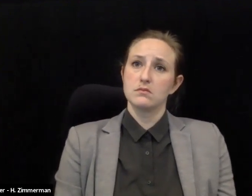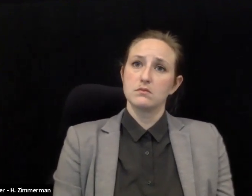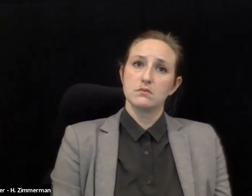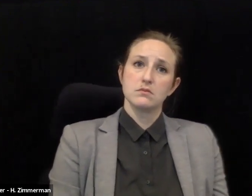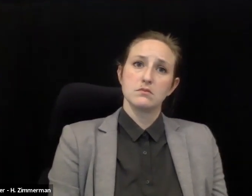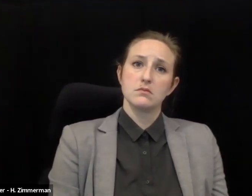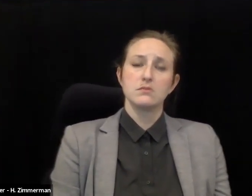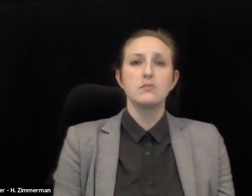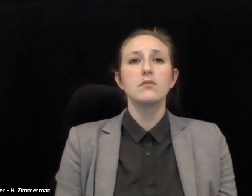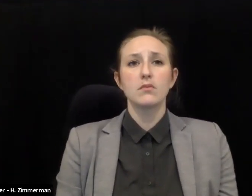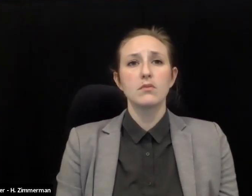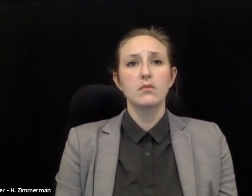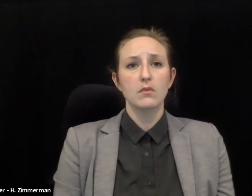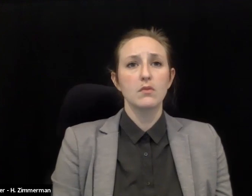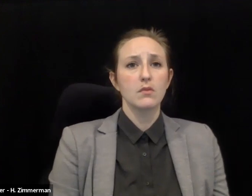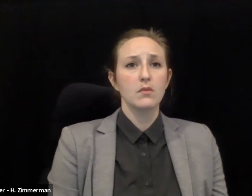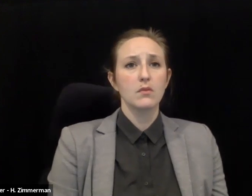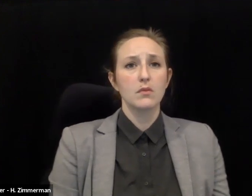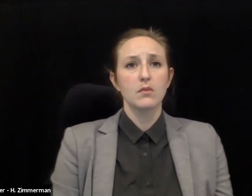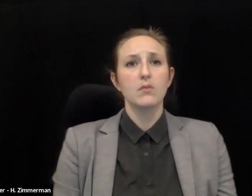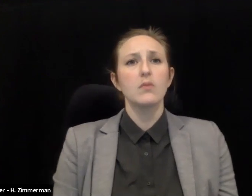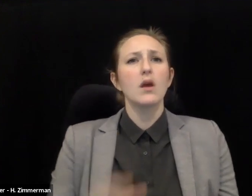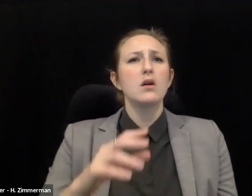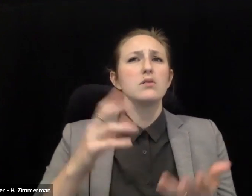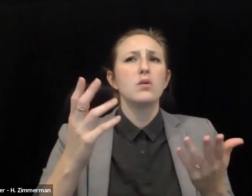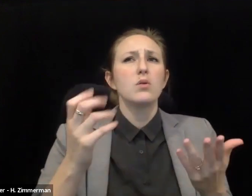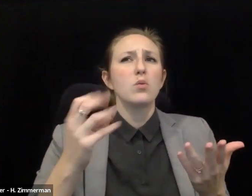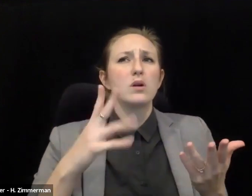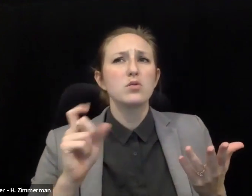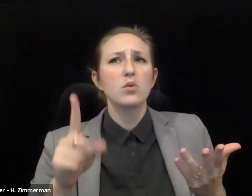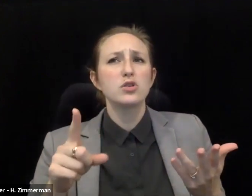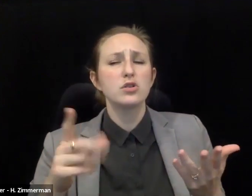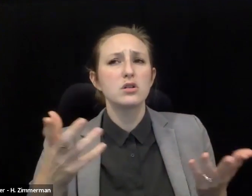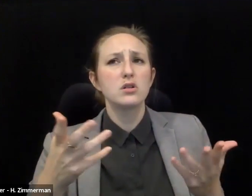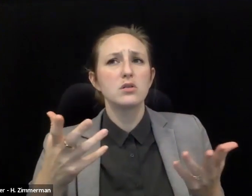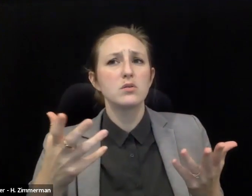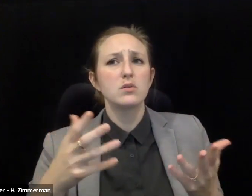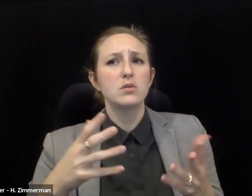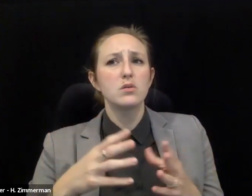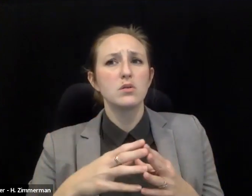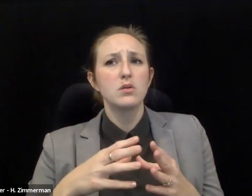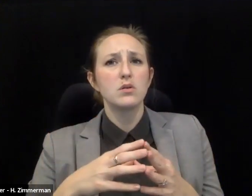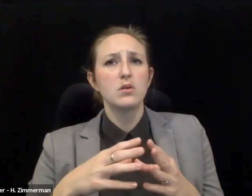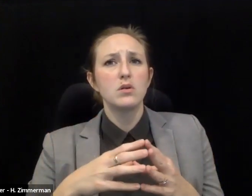Rebecca Berman, American Councils (NSLI-Y): Sorry can you clarify what the question is?